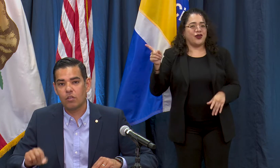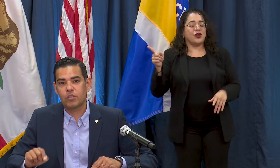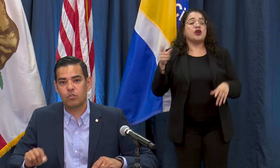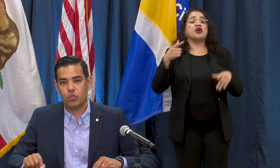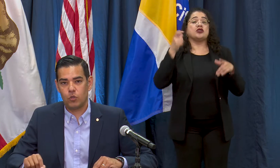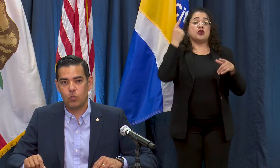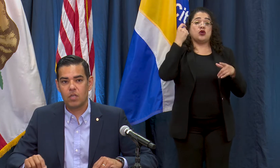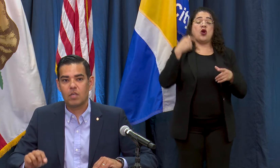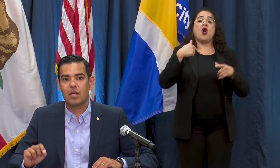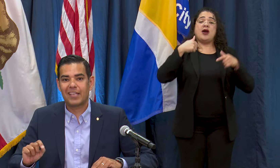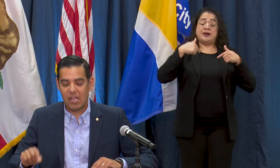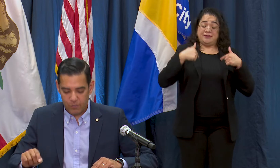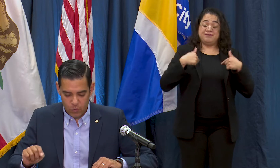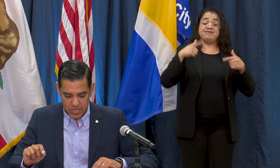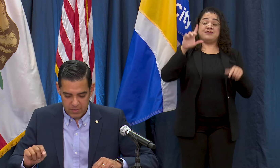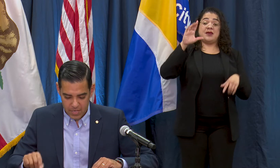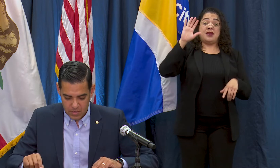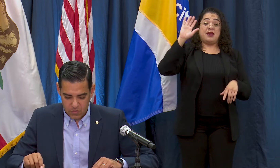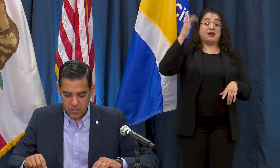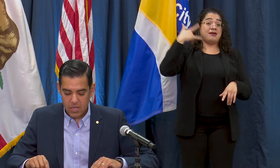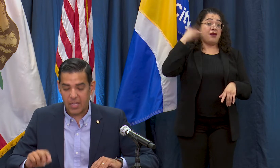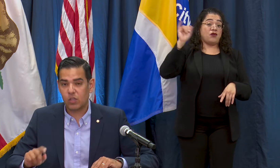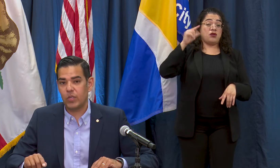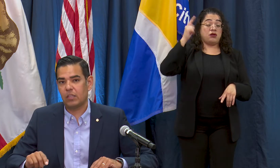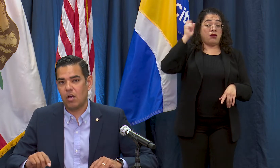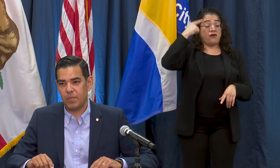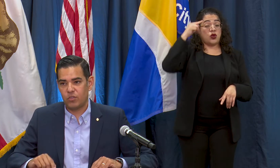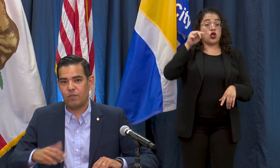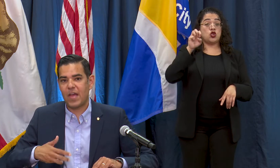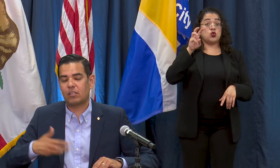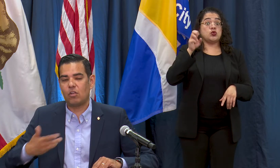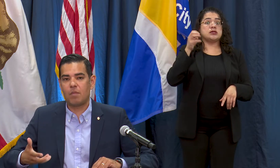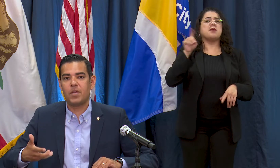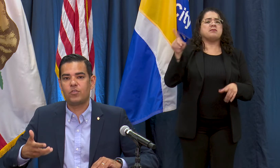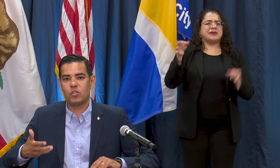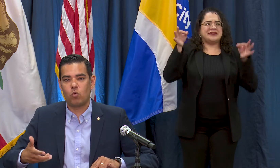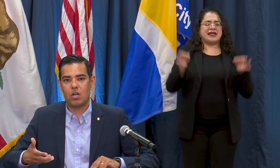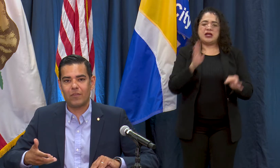to California cities including Long Beach and in fact Long Beach is one of a